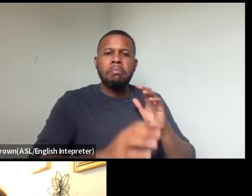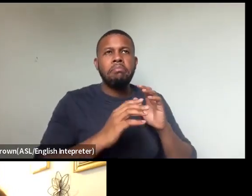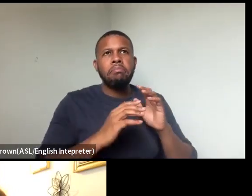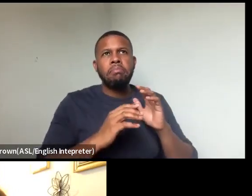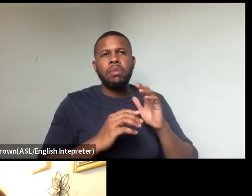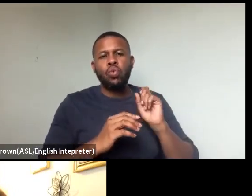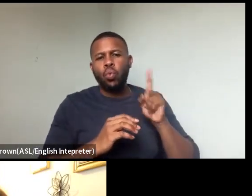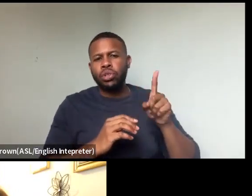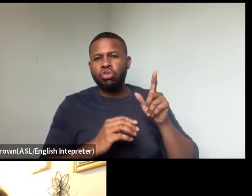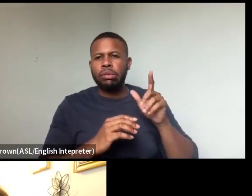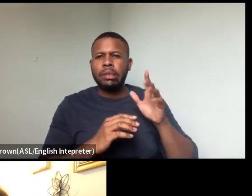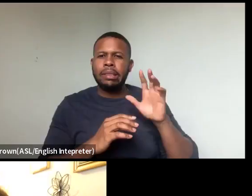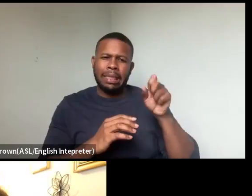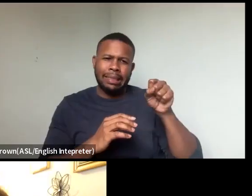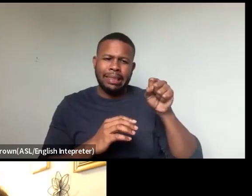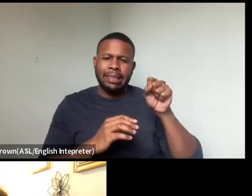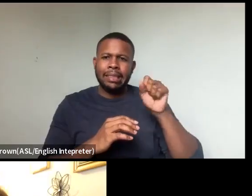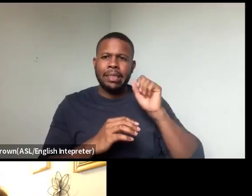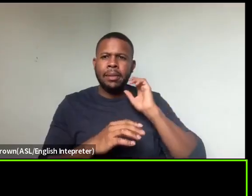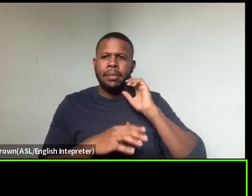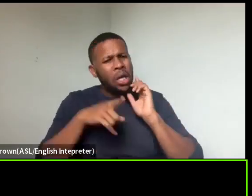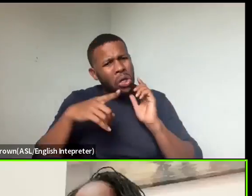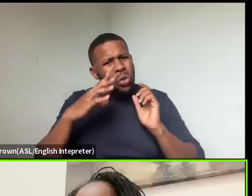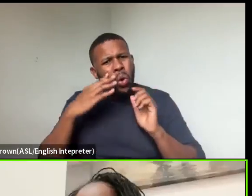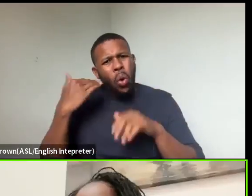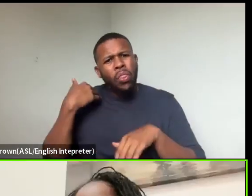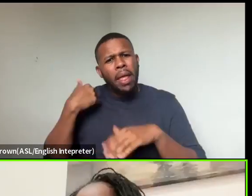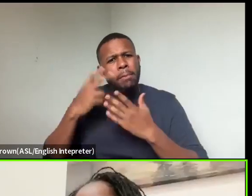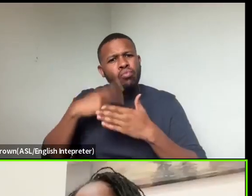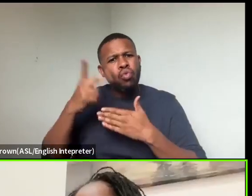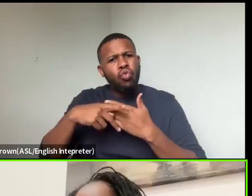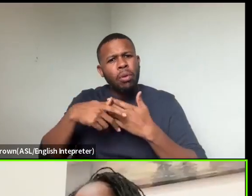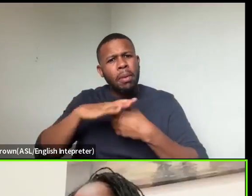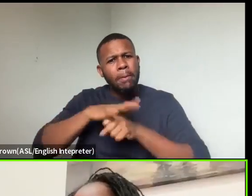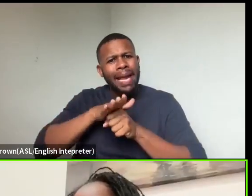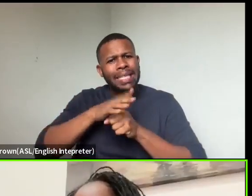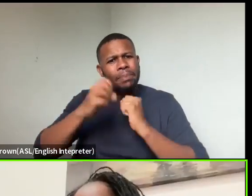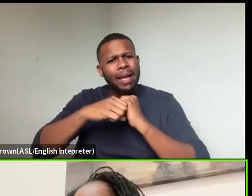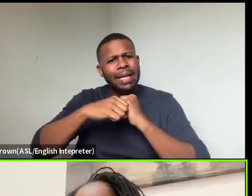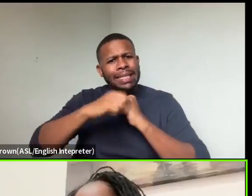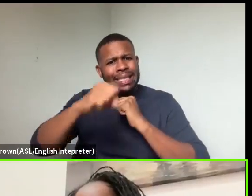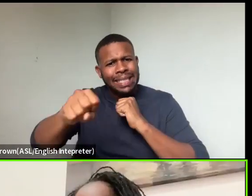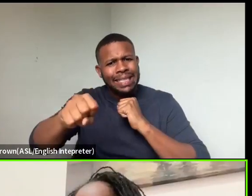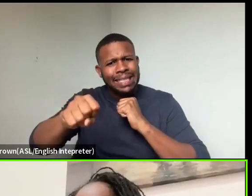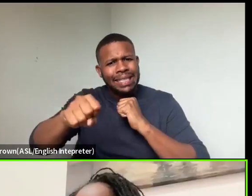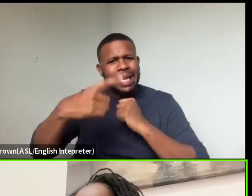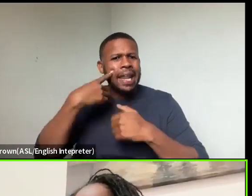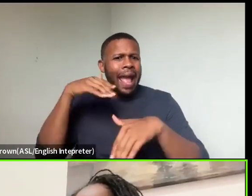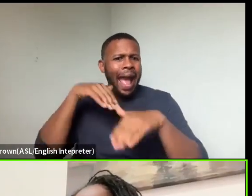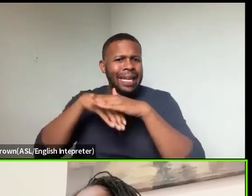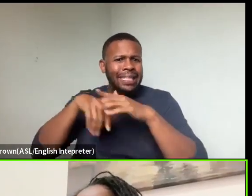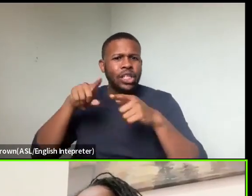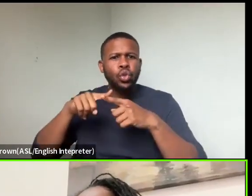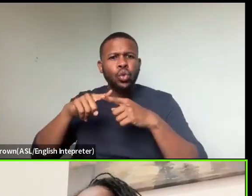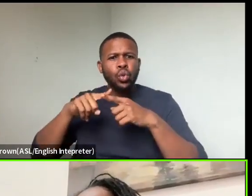Training Alumni. Ms. Marleau Dean, if you want to unmute and ask your question?